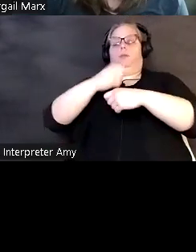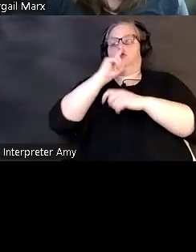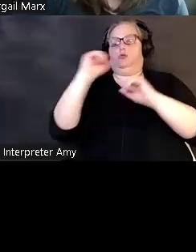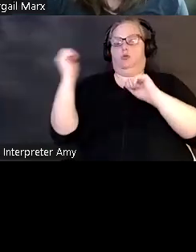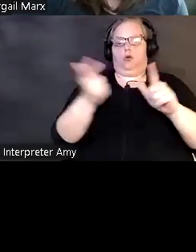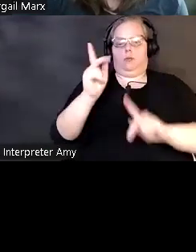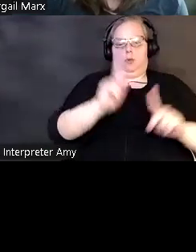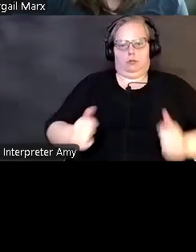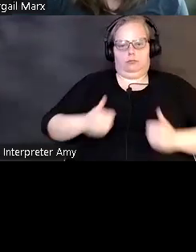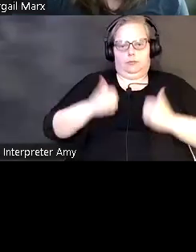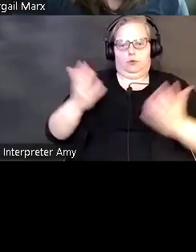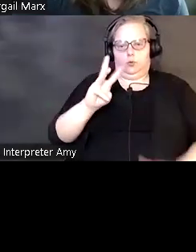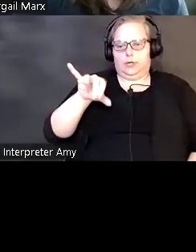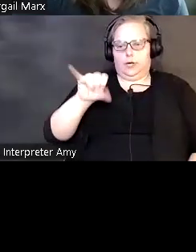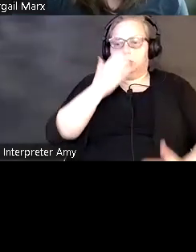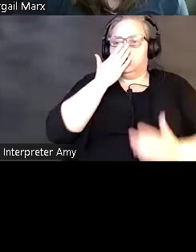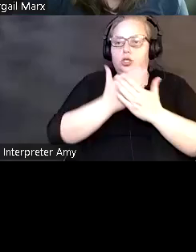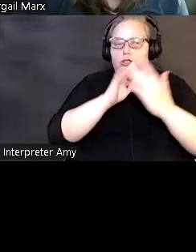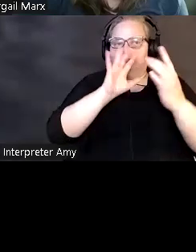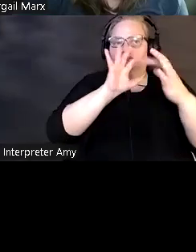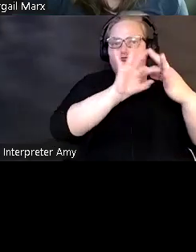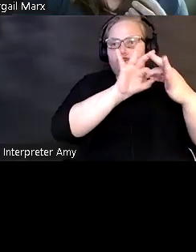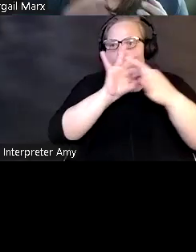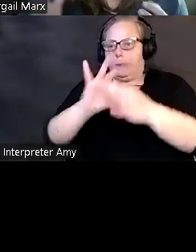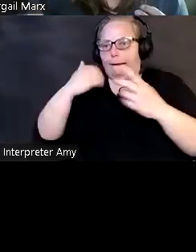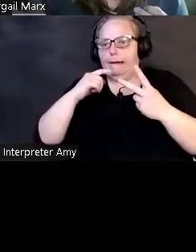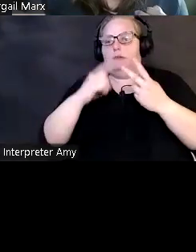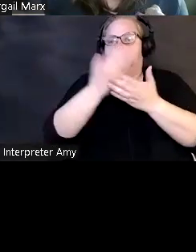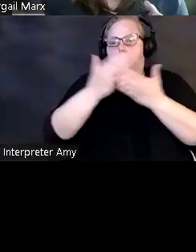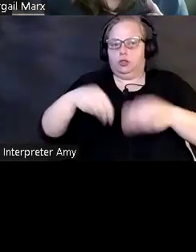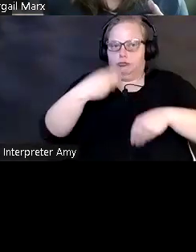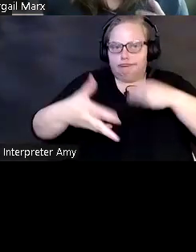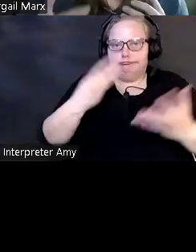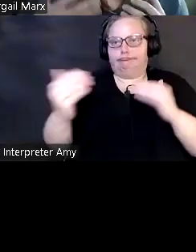connected and well resourced, so I think he could be a great support both for the family members in